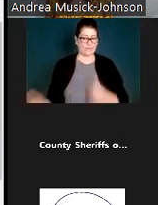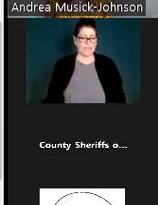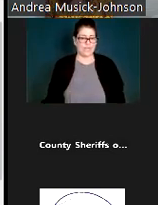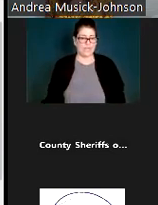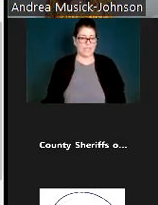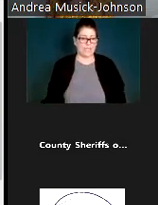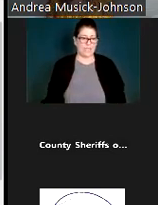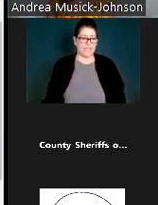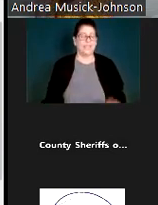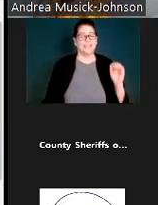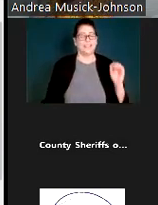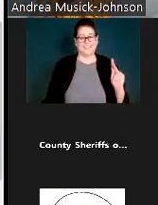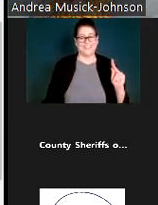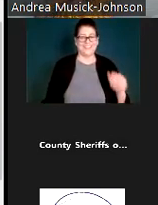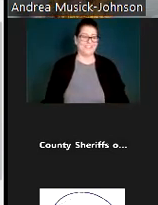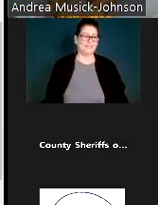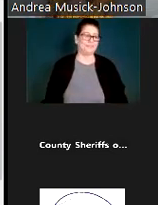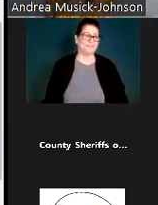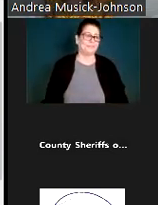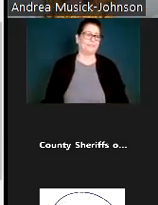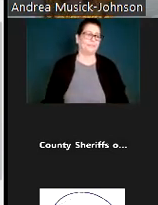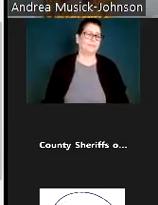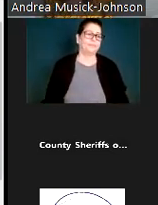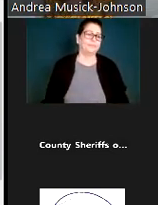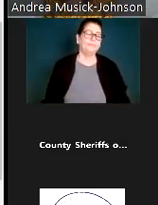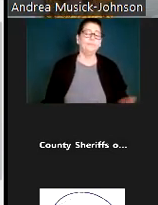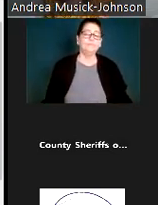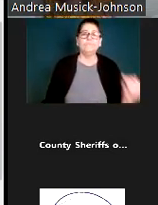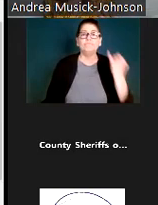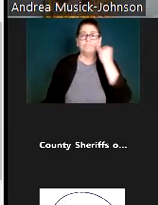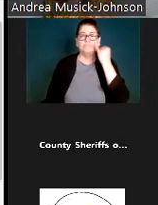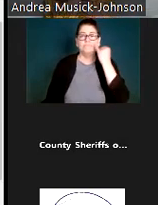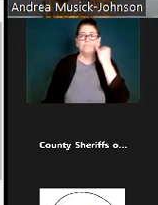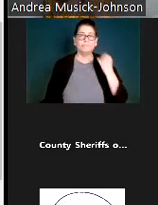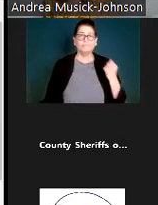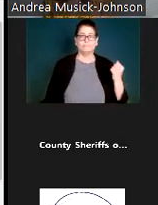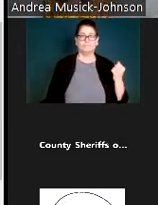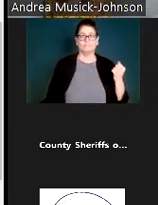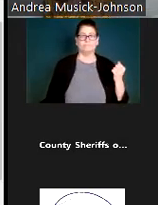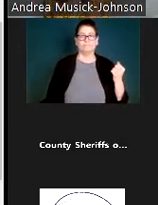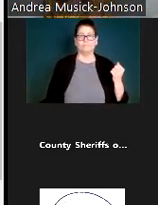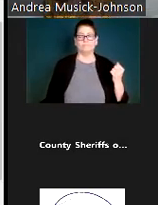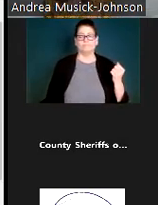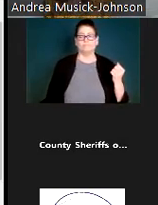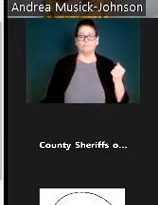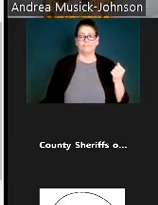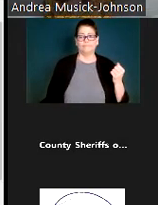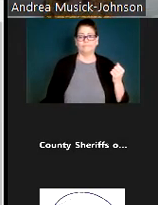There we go, okay. So let's just say that you knew that you needed to search for a service provider.